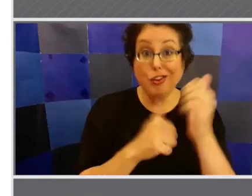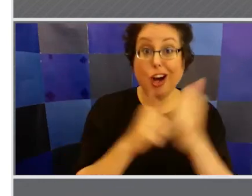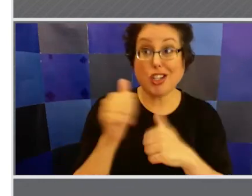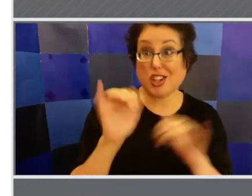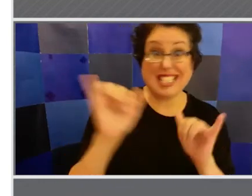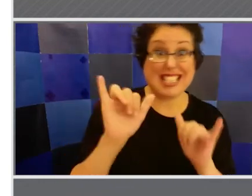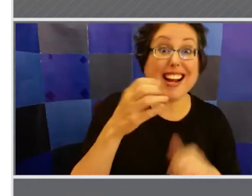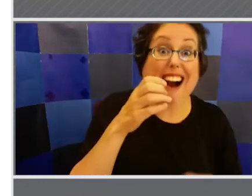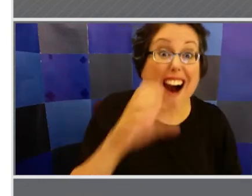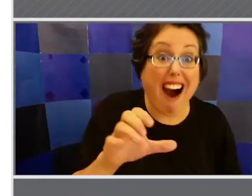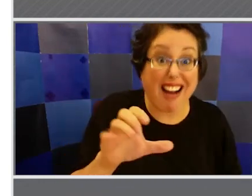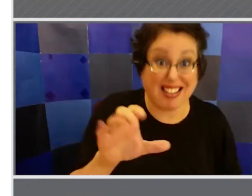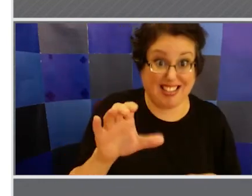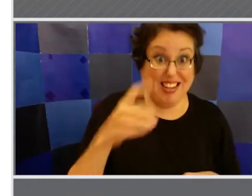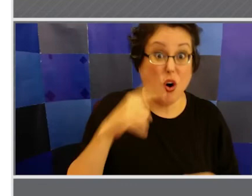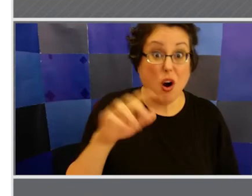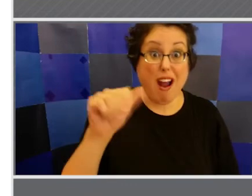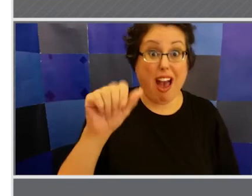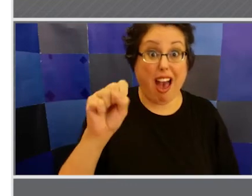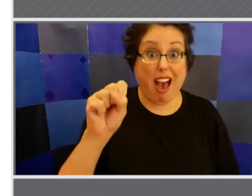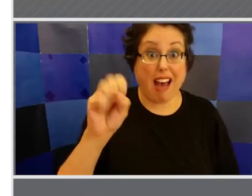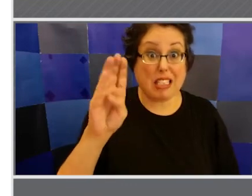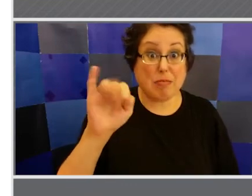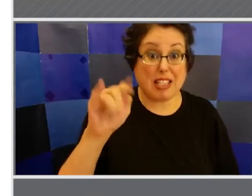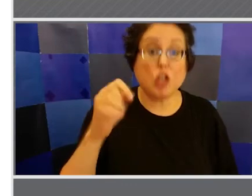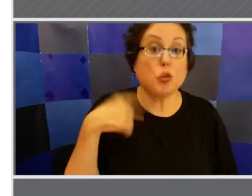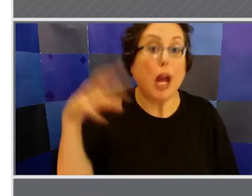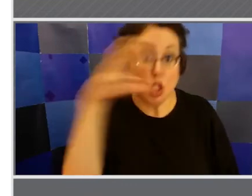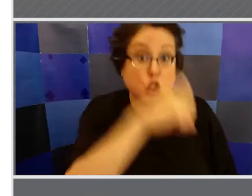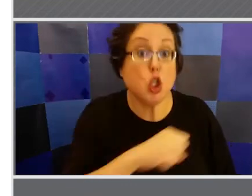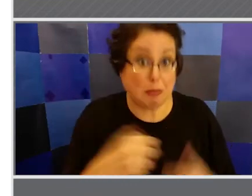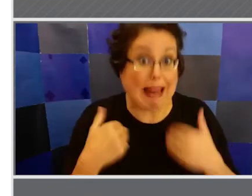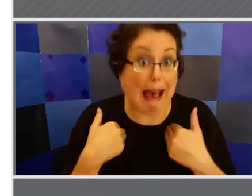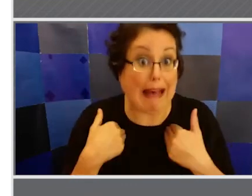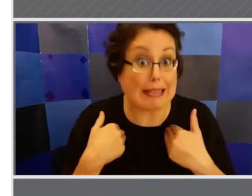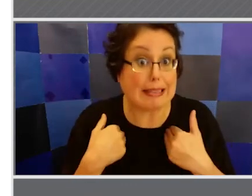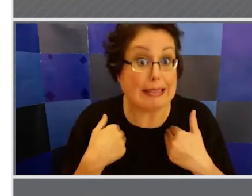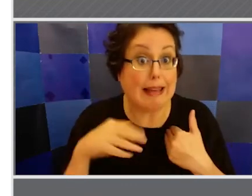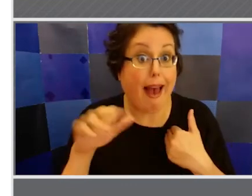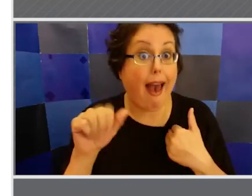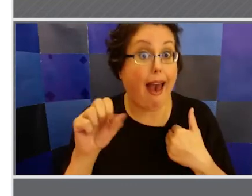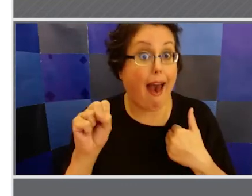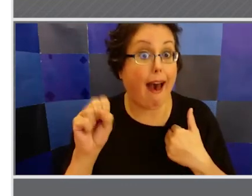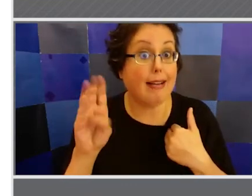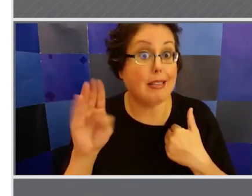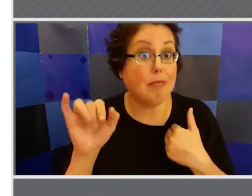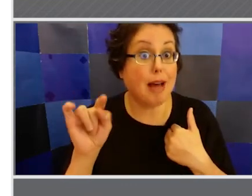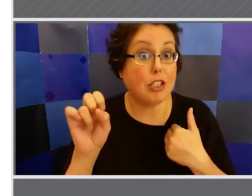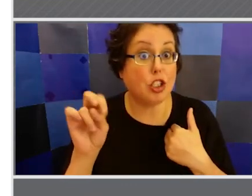For as best as we assume that it has this Festus and perform that emergency demolition